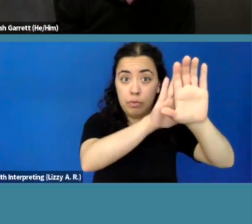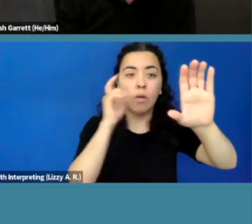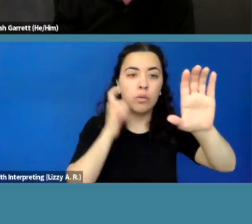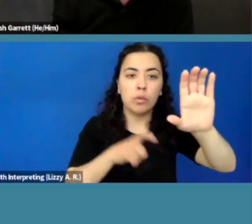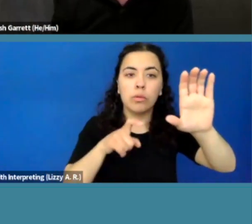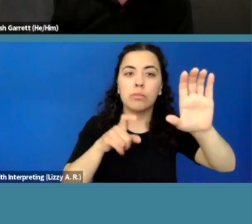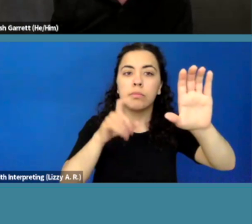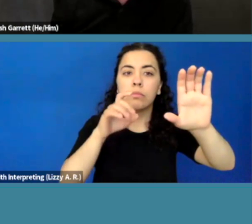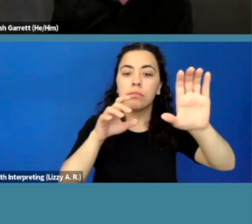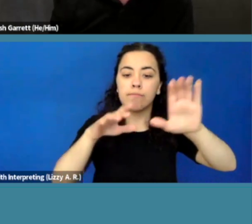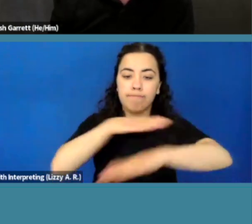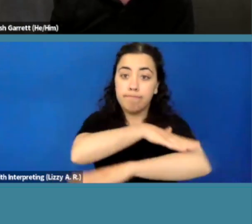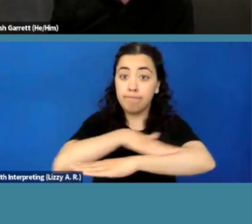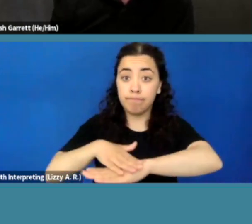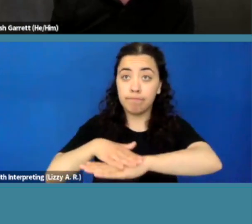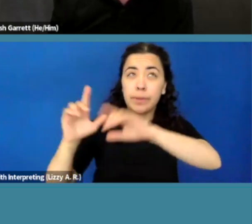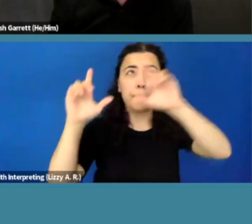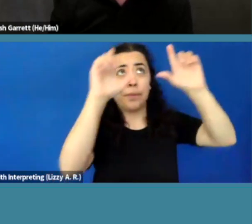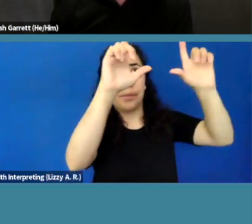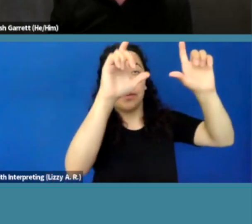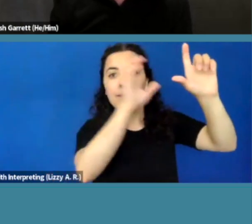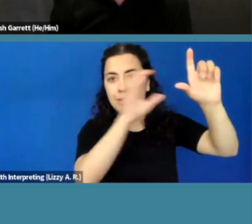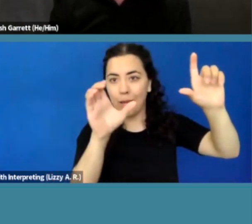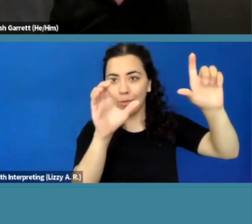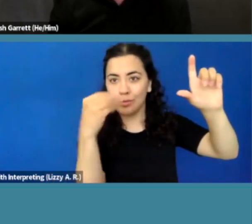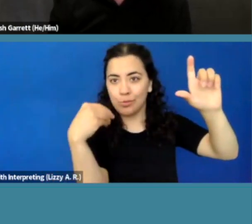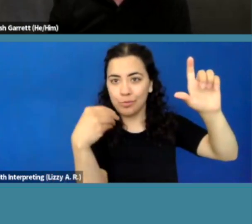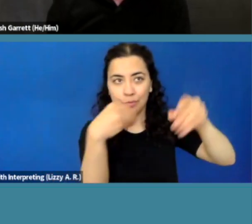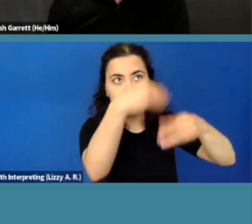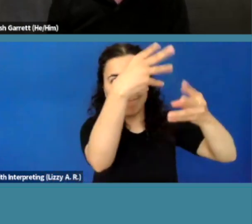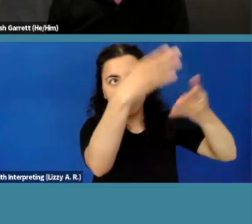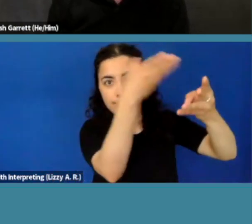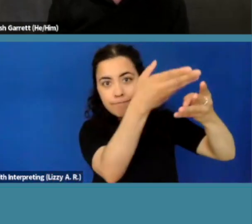or performance, showing just location that you can place for captions.